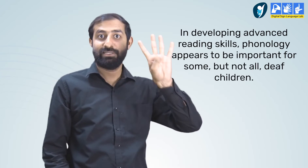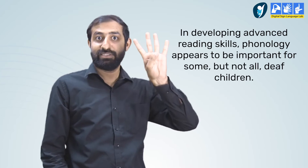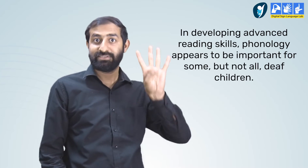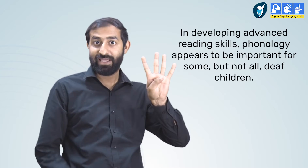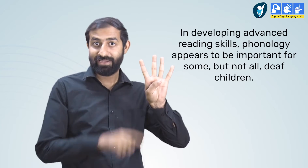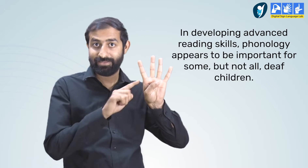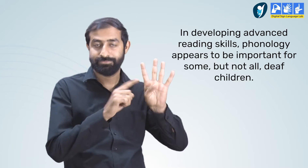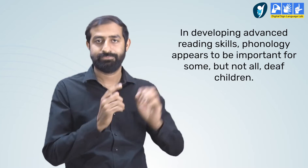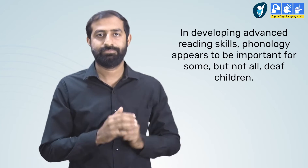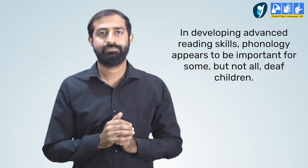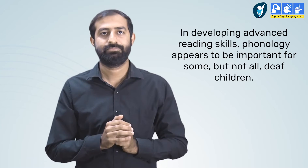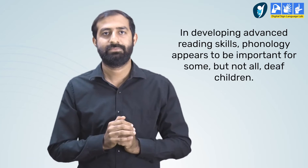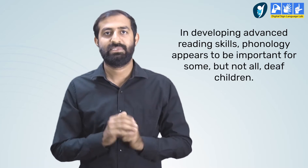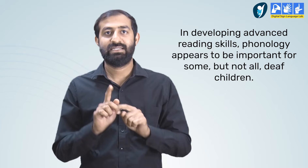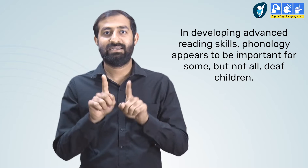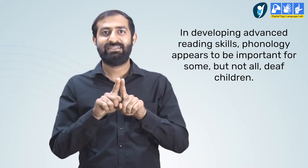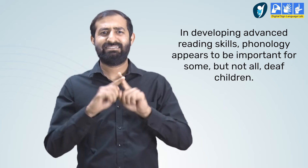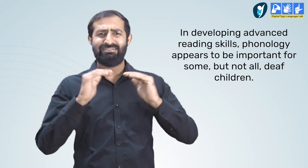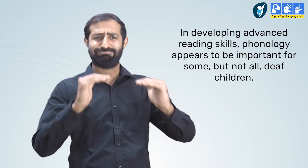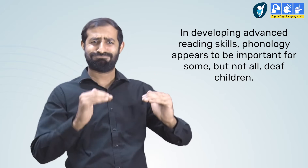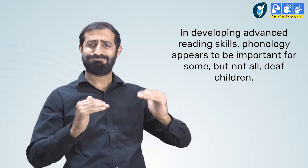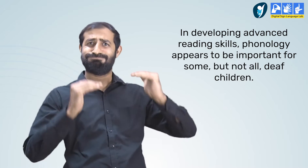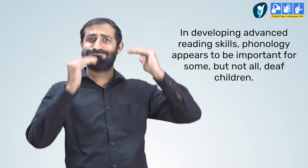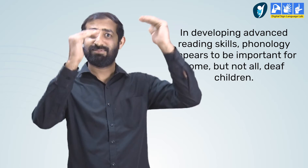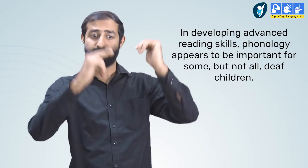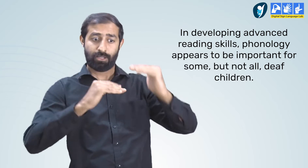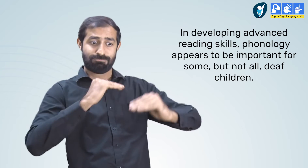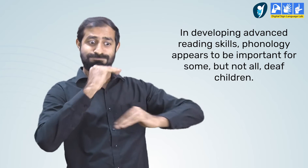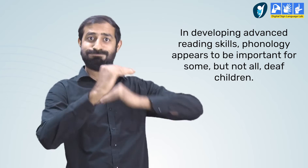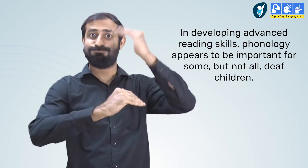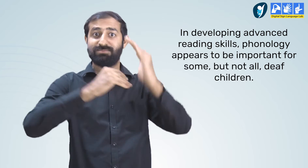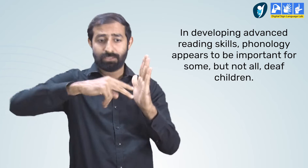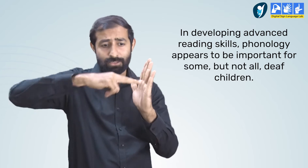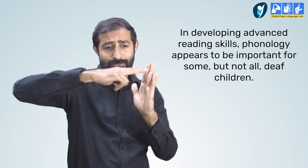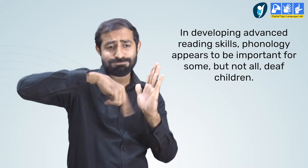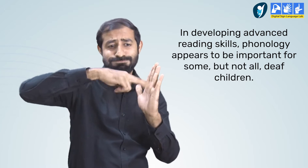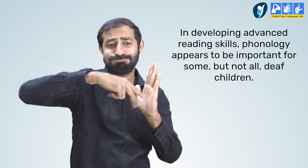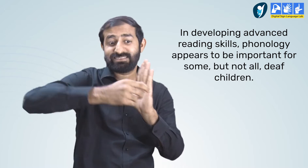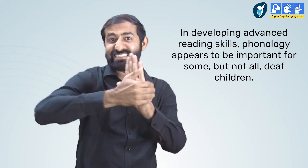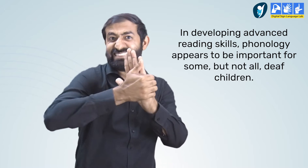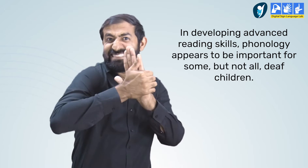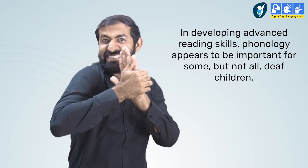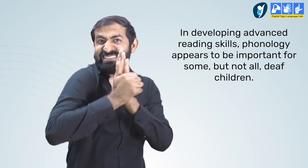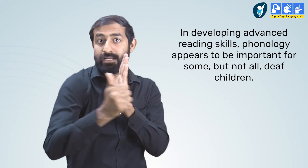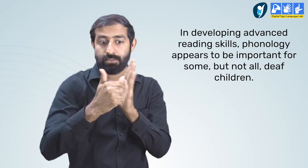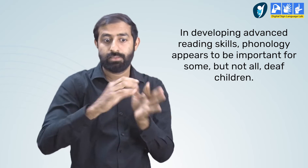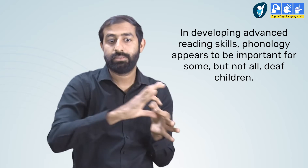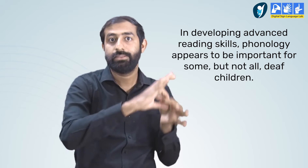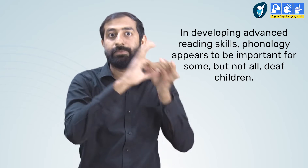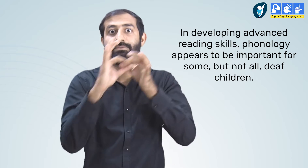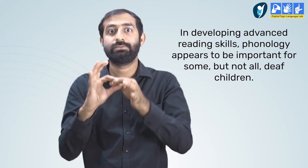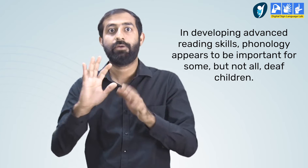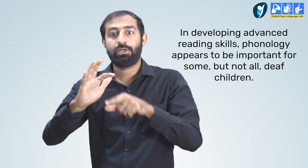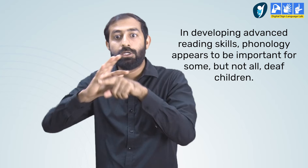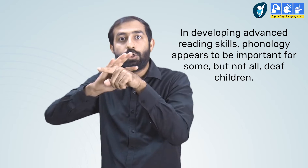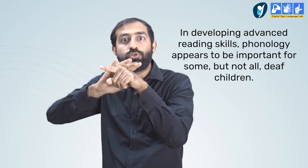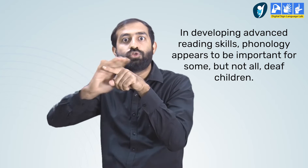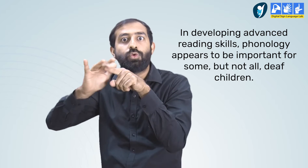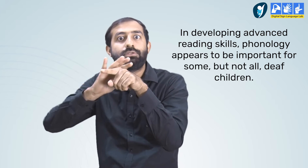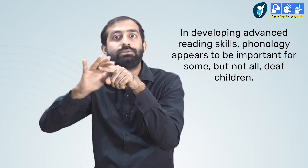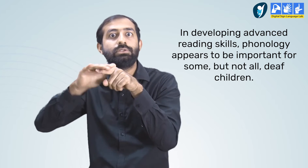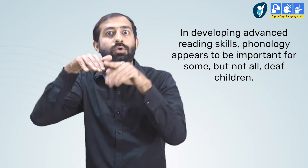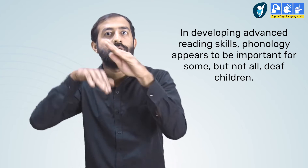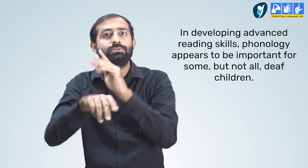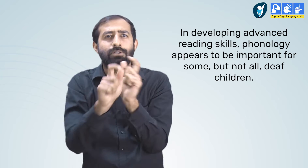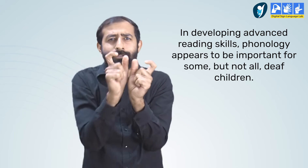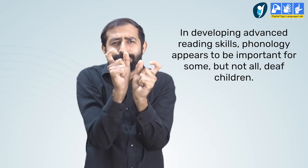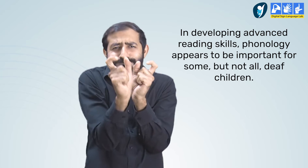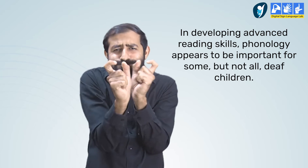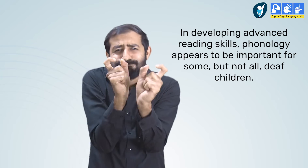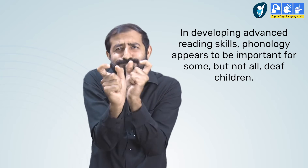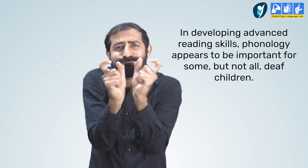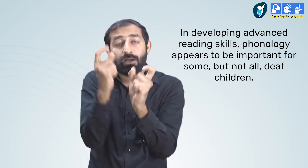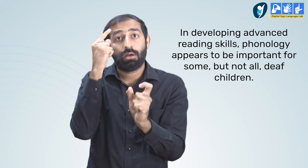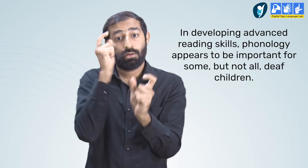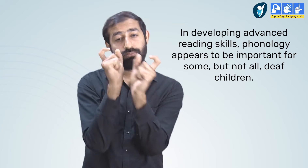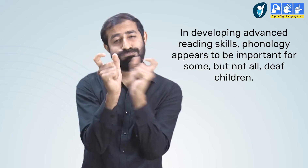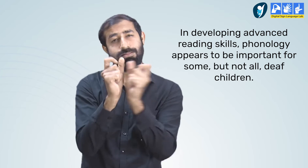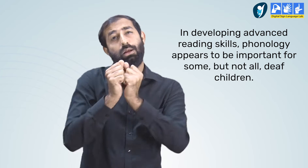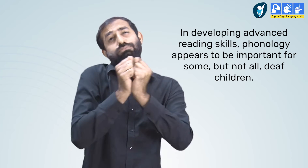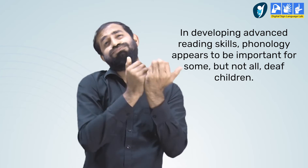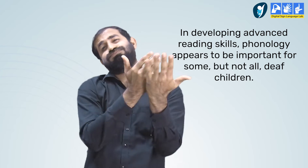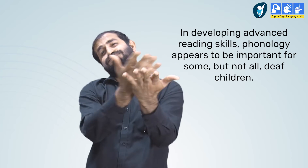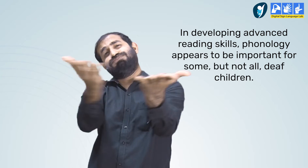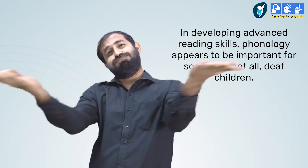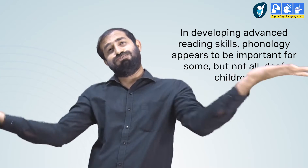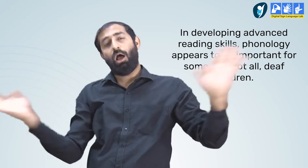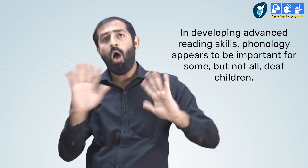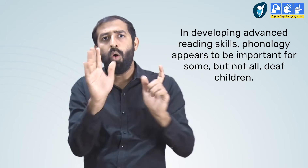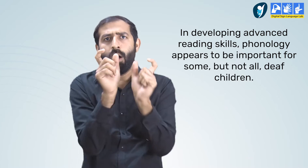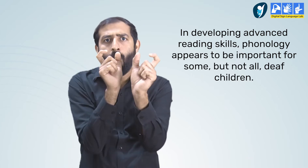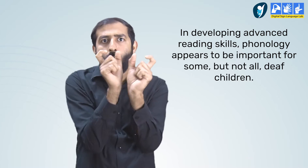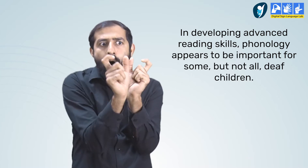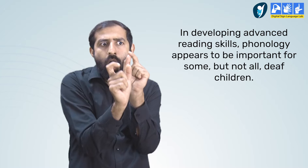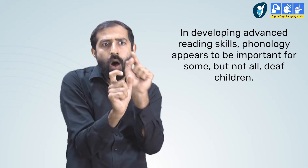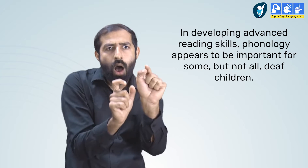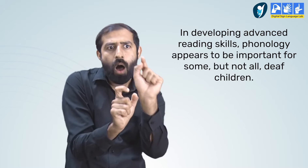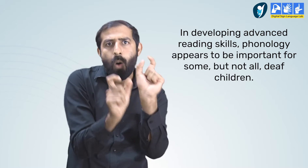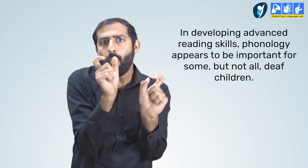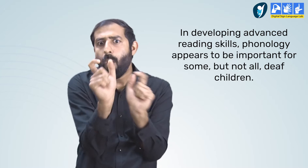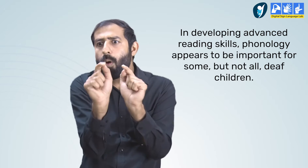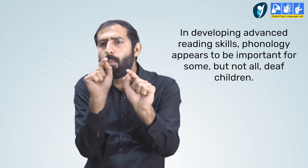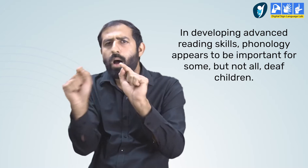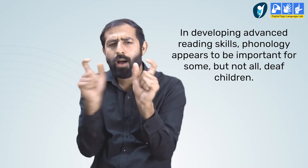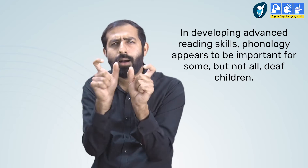Fourth:- To develop advanced reading skills, children must develop a knowledge of phonics.